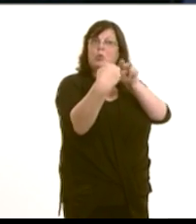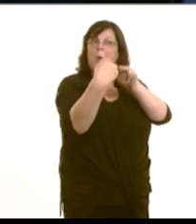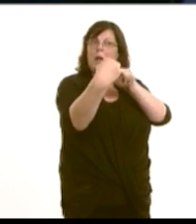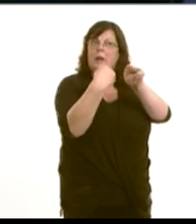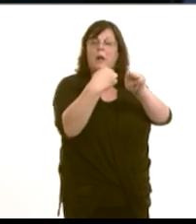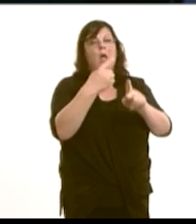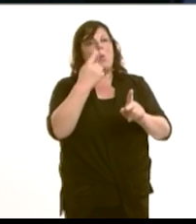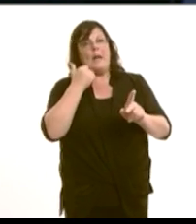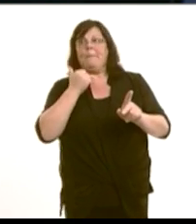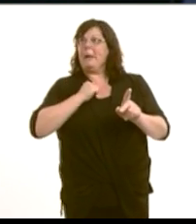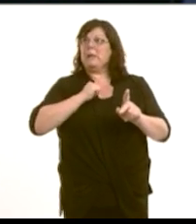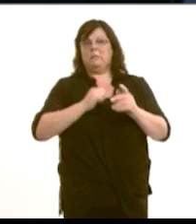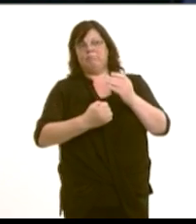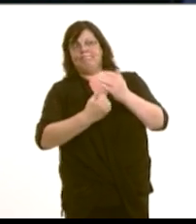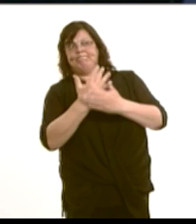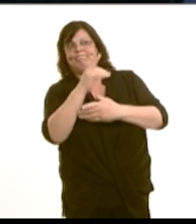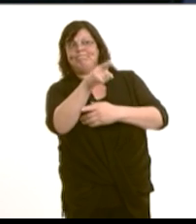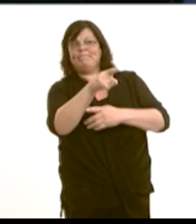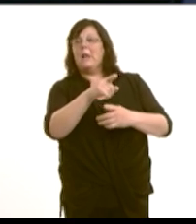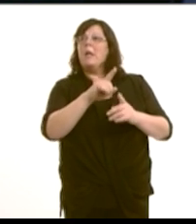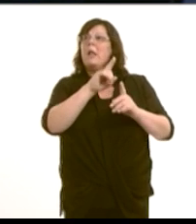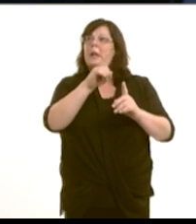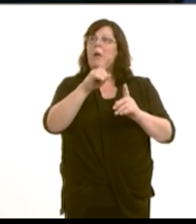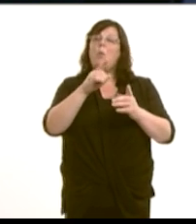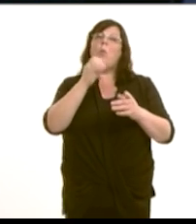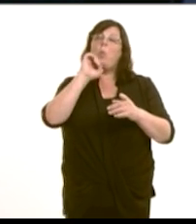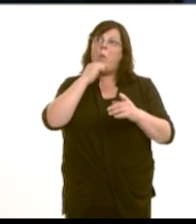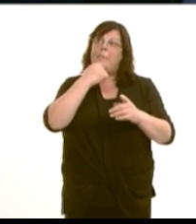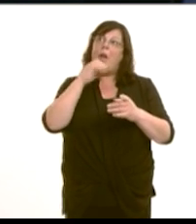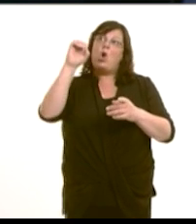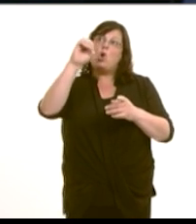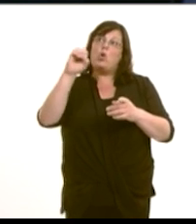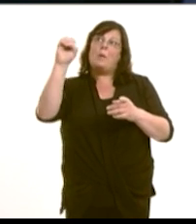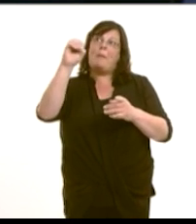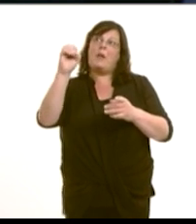But that is a project that we could have expected to have made a bid for European funding for,